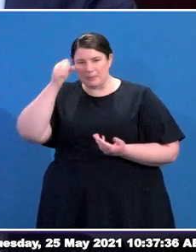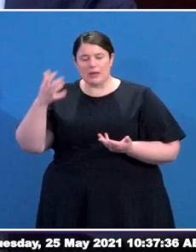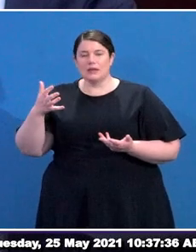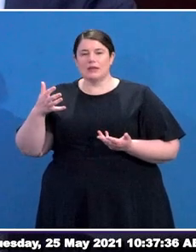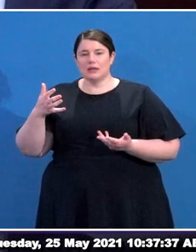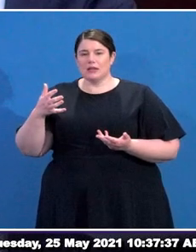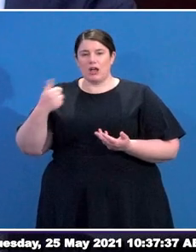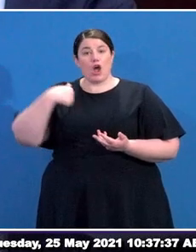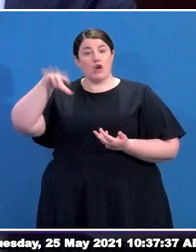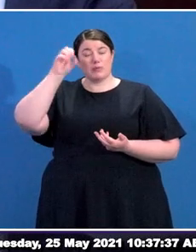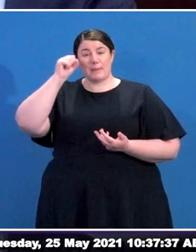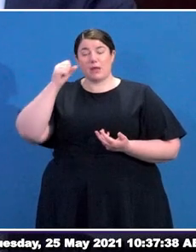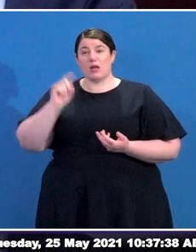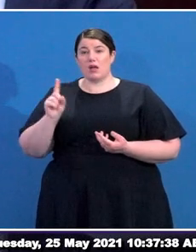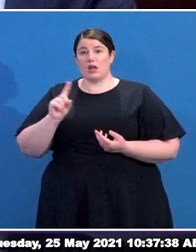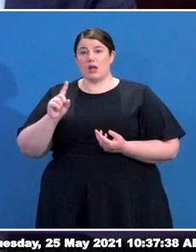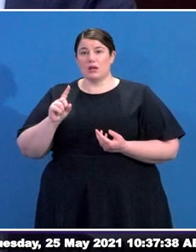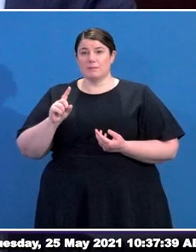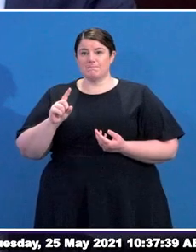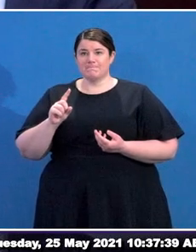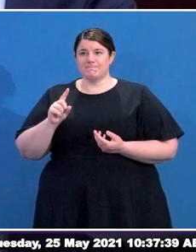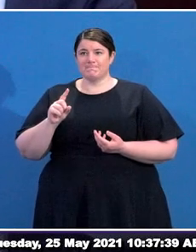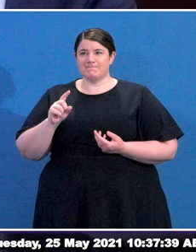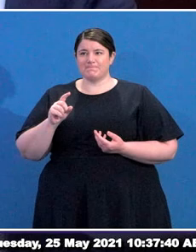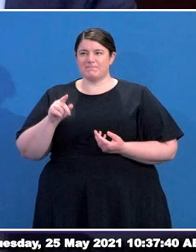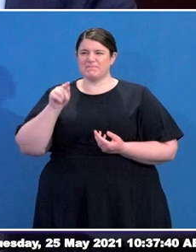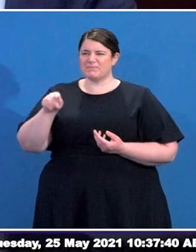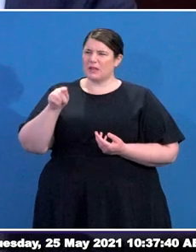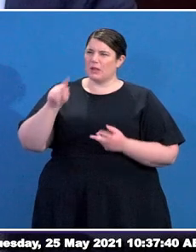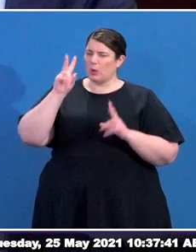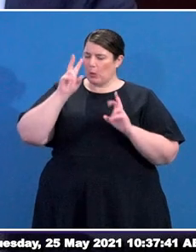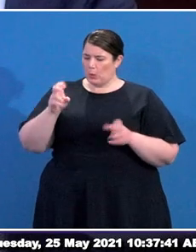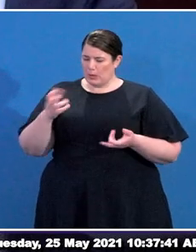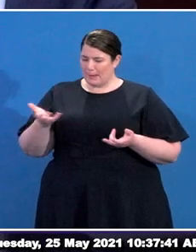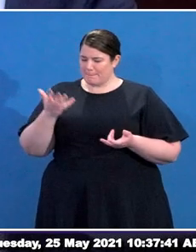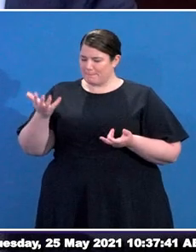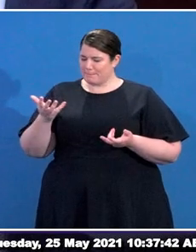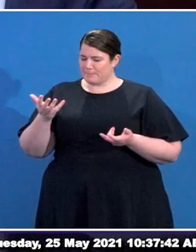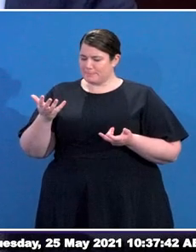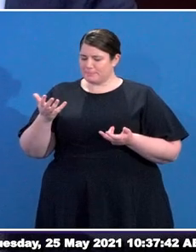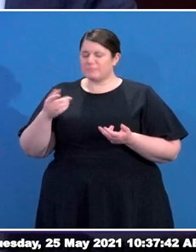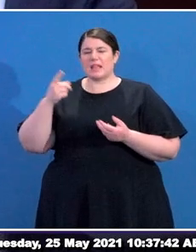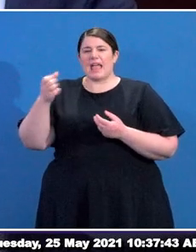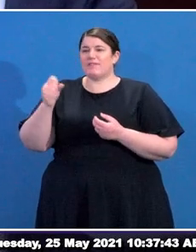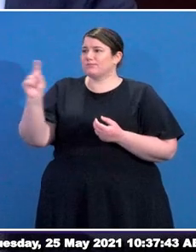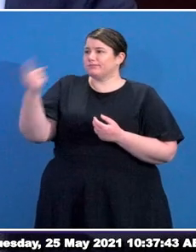I do recall something about it being referred to Mrs Piaud and the police,